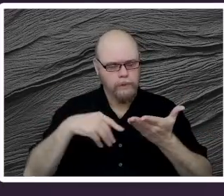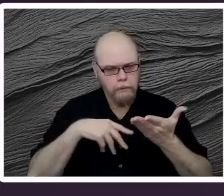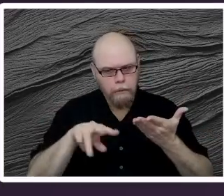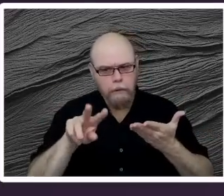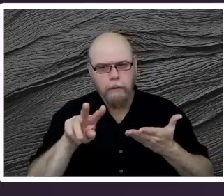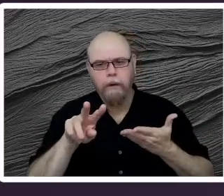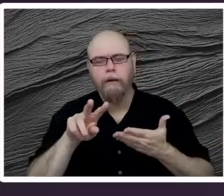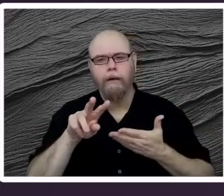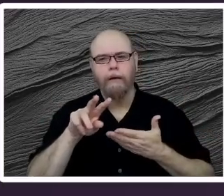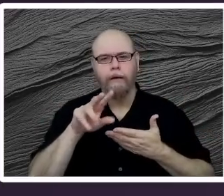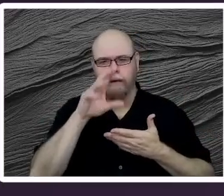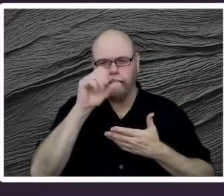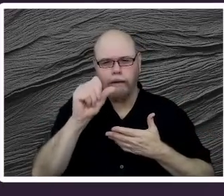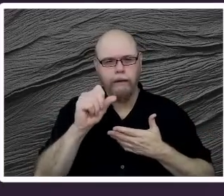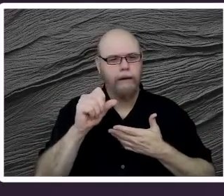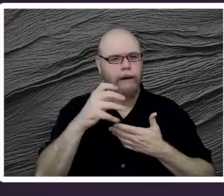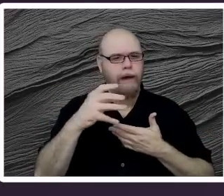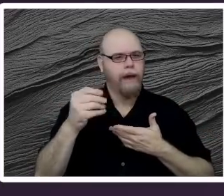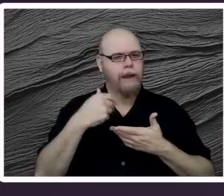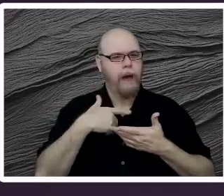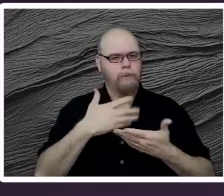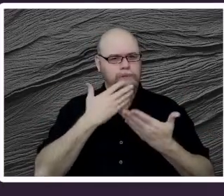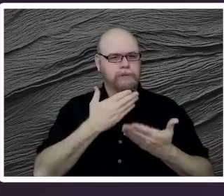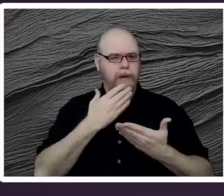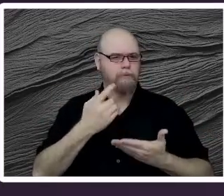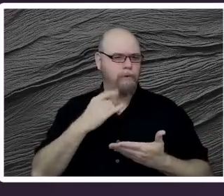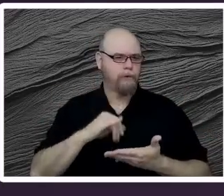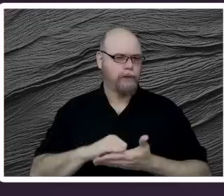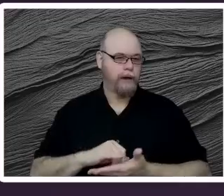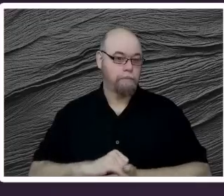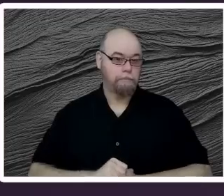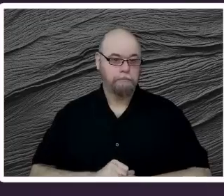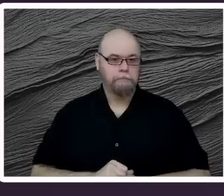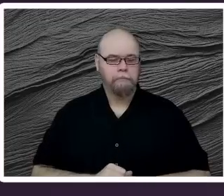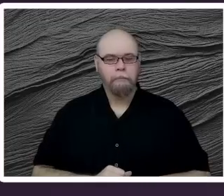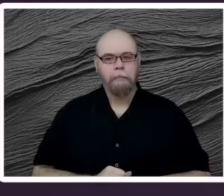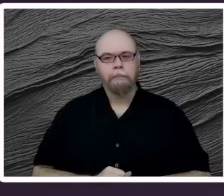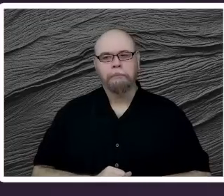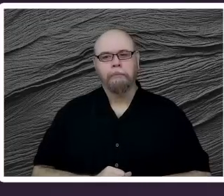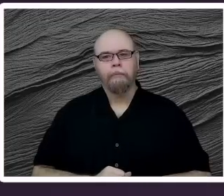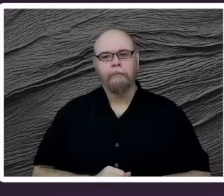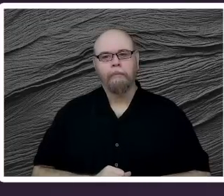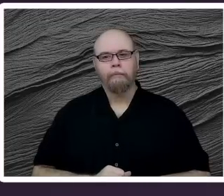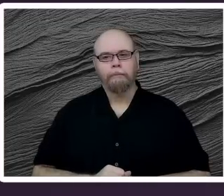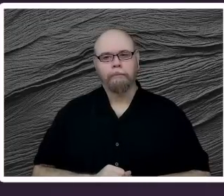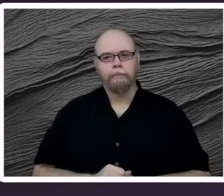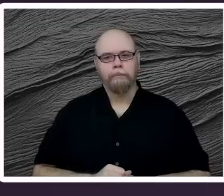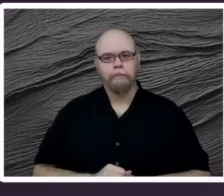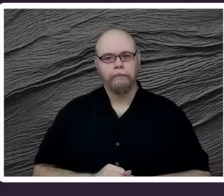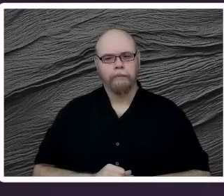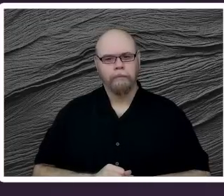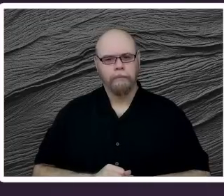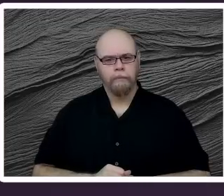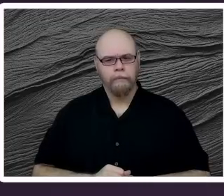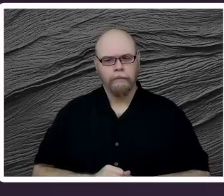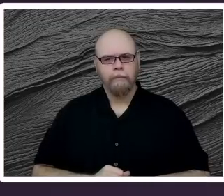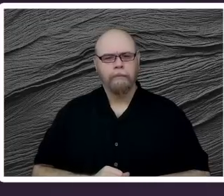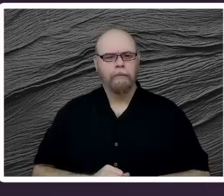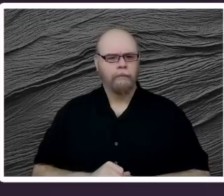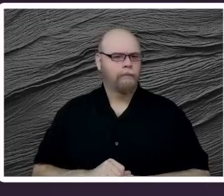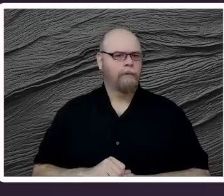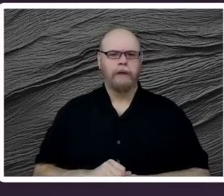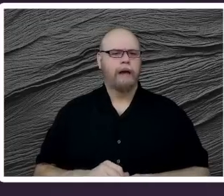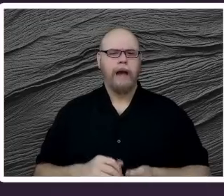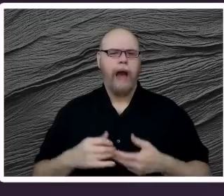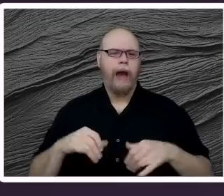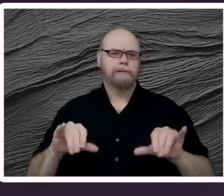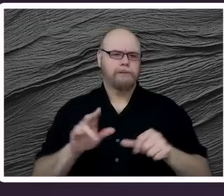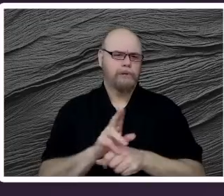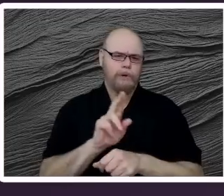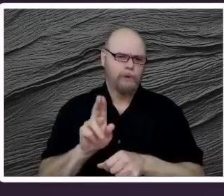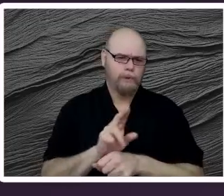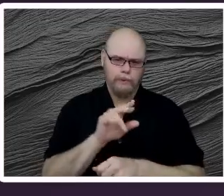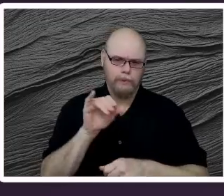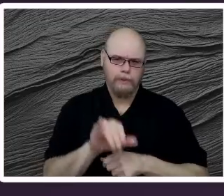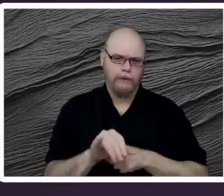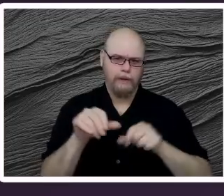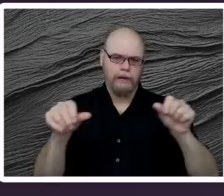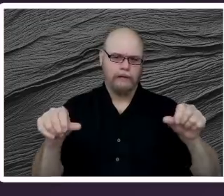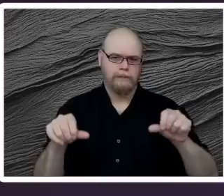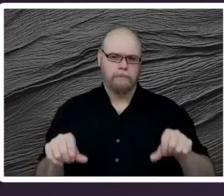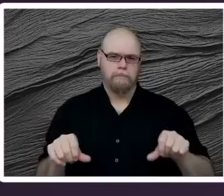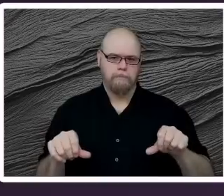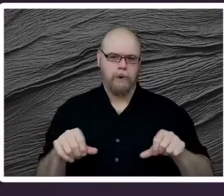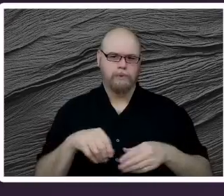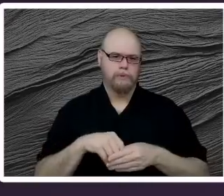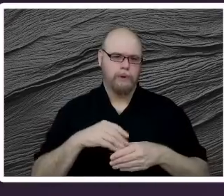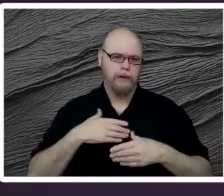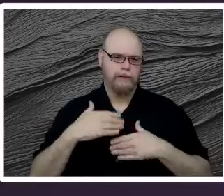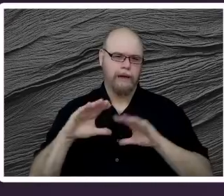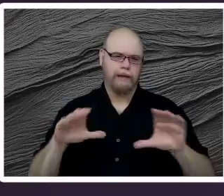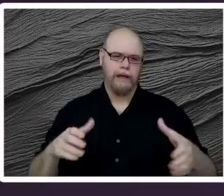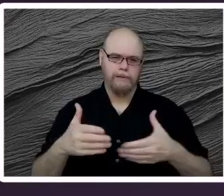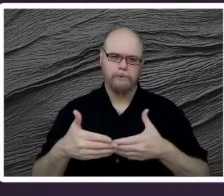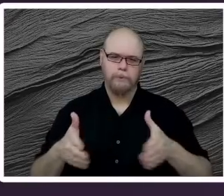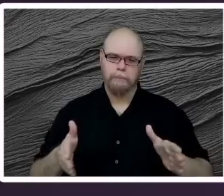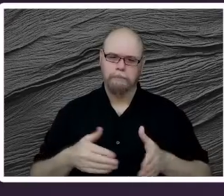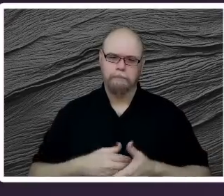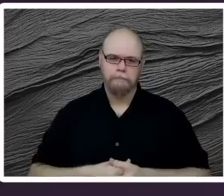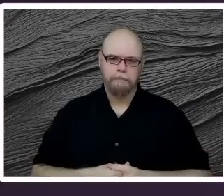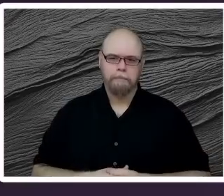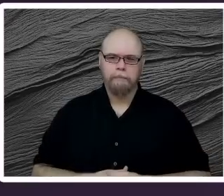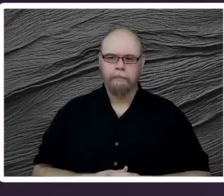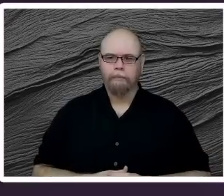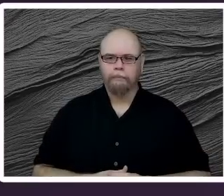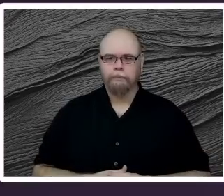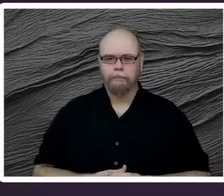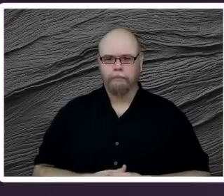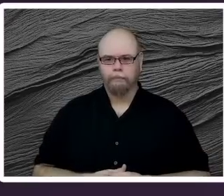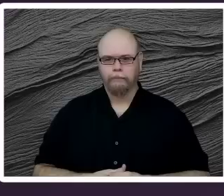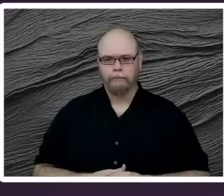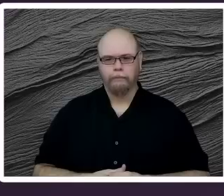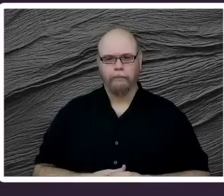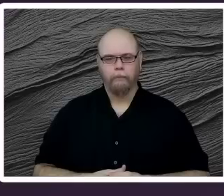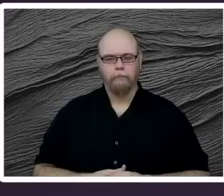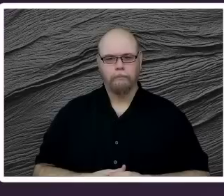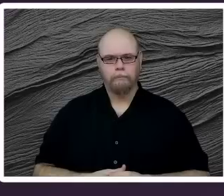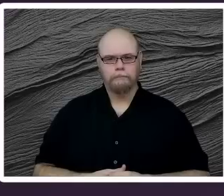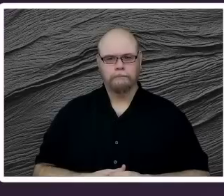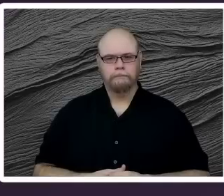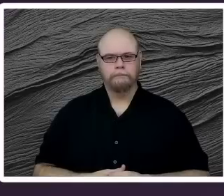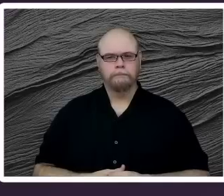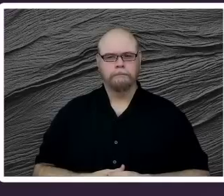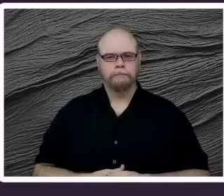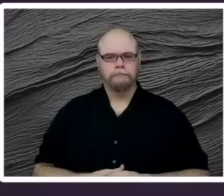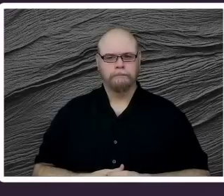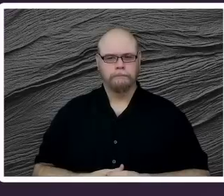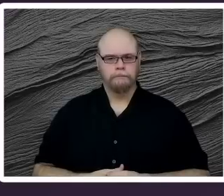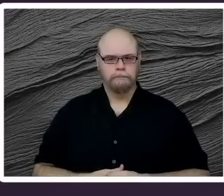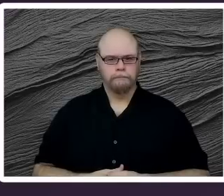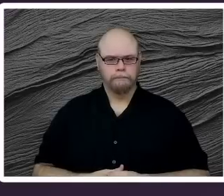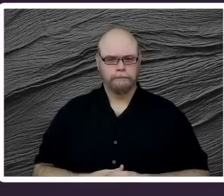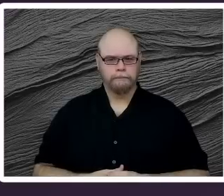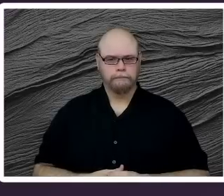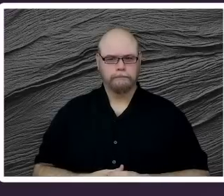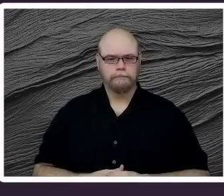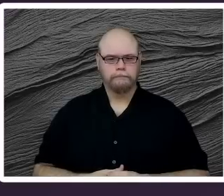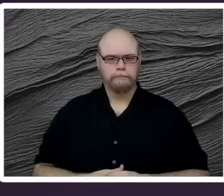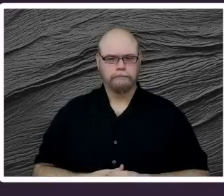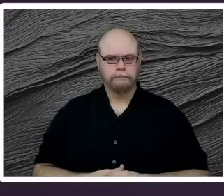thankful for that. It was a marvelous poster that I still continue to use in my classroom.